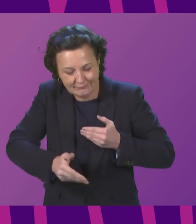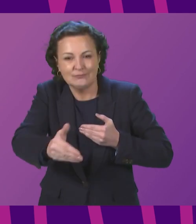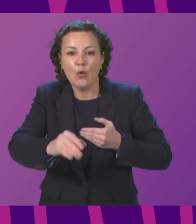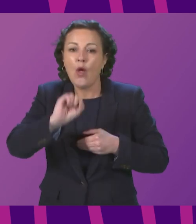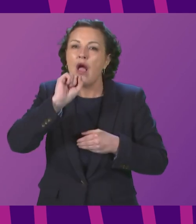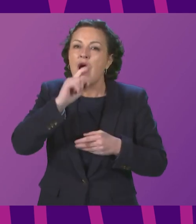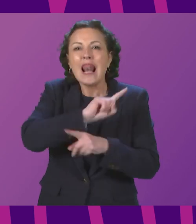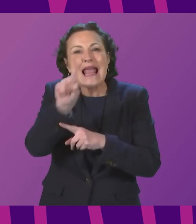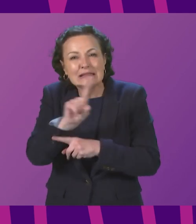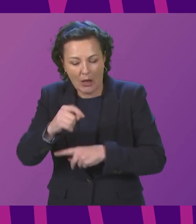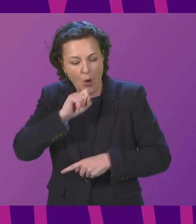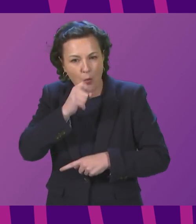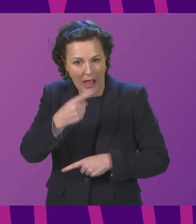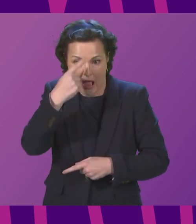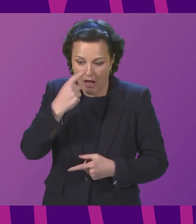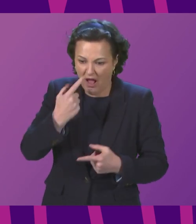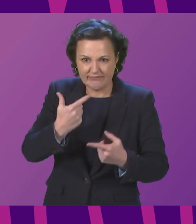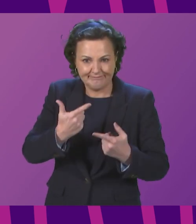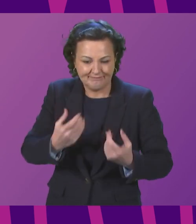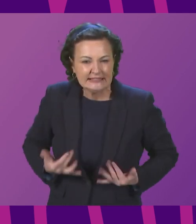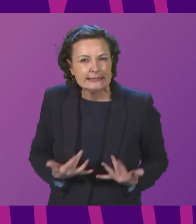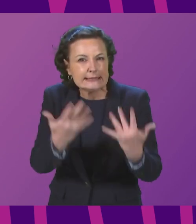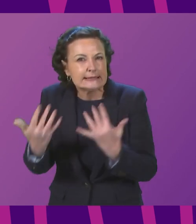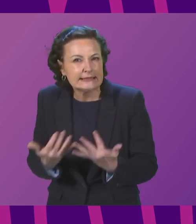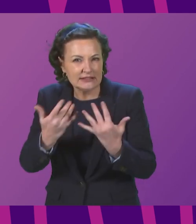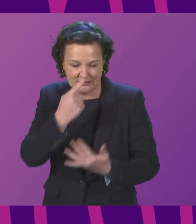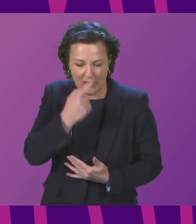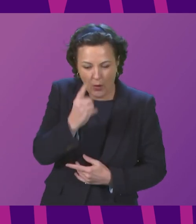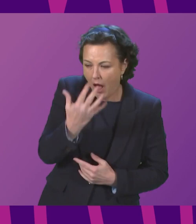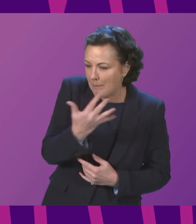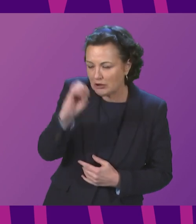the money by area, so the answer to the question that has been asked will be available. The